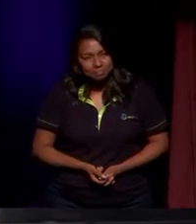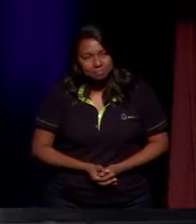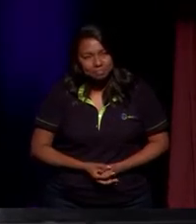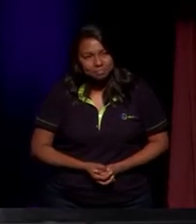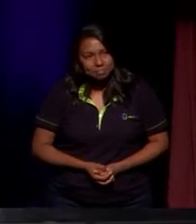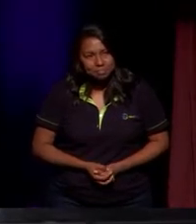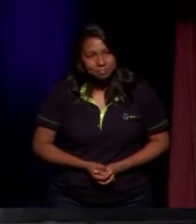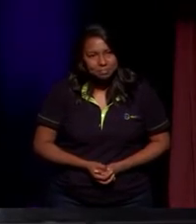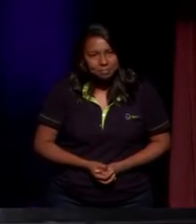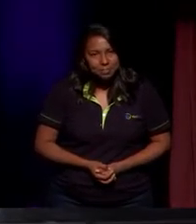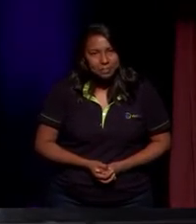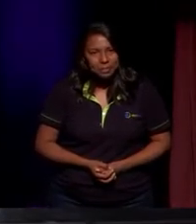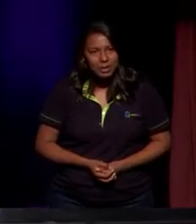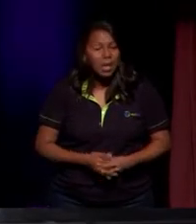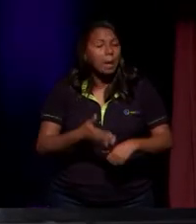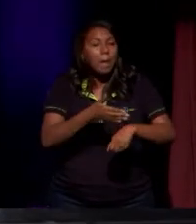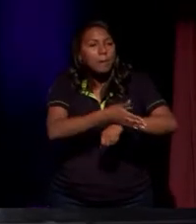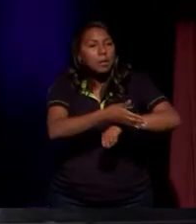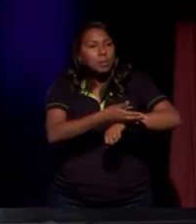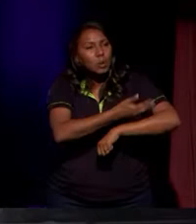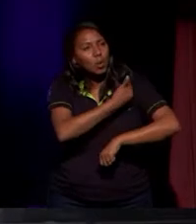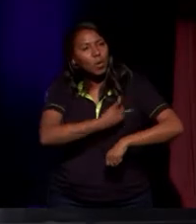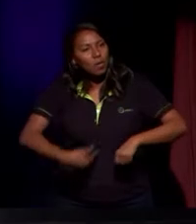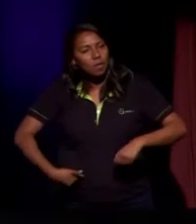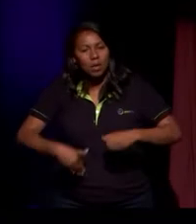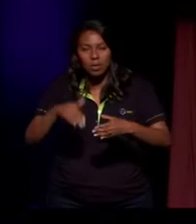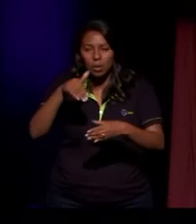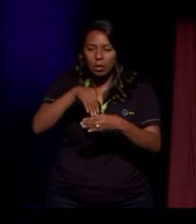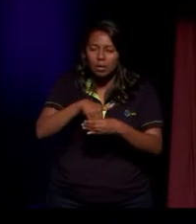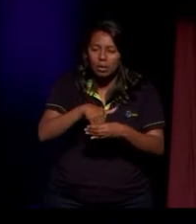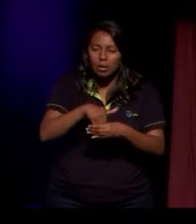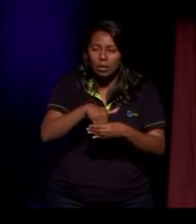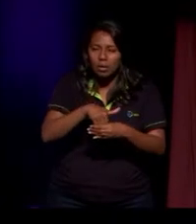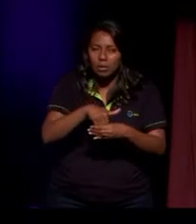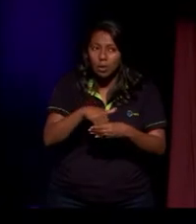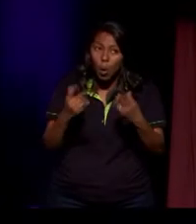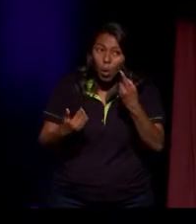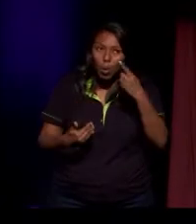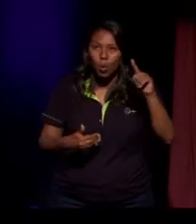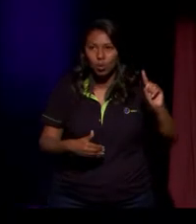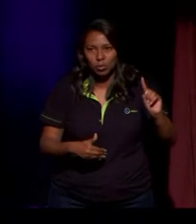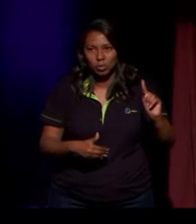Participation in the government, the last election was in 2009,